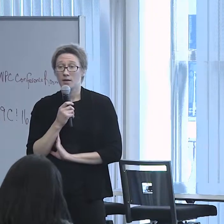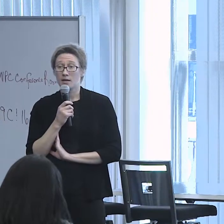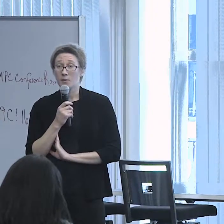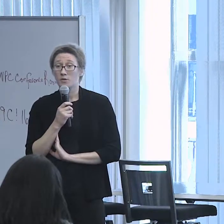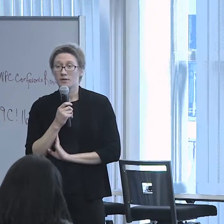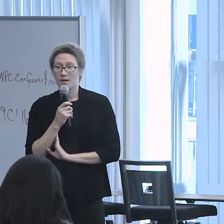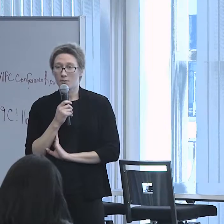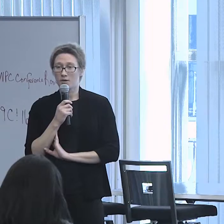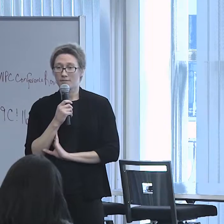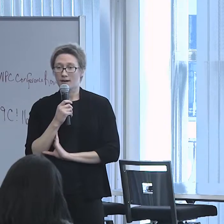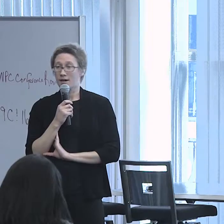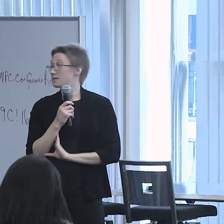I wonder...